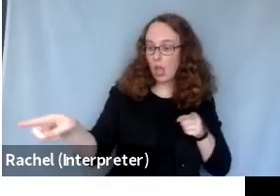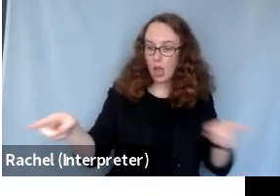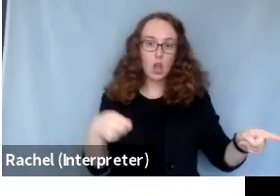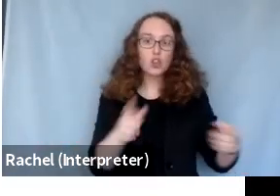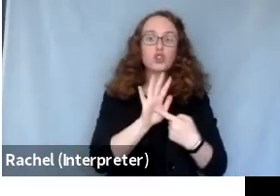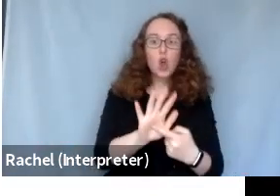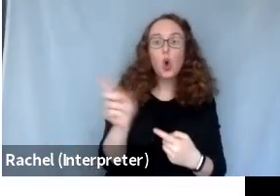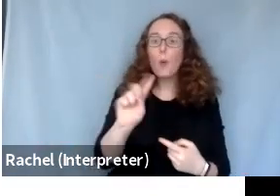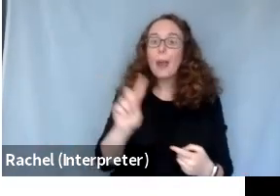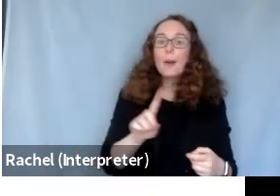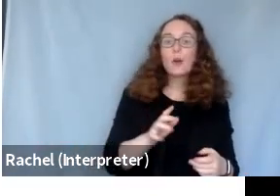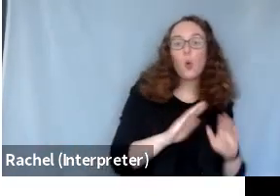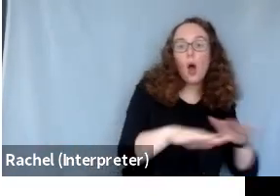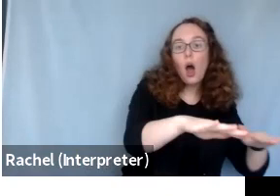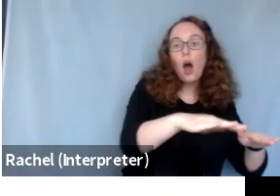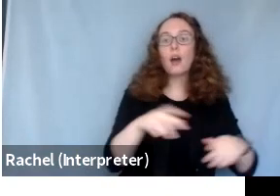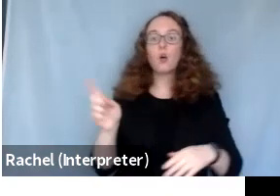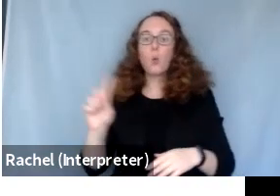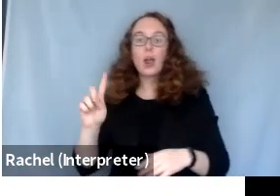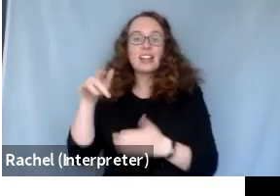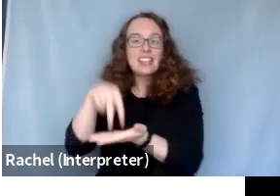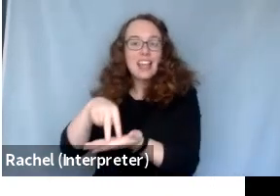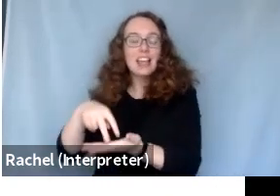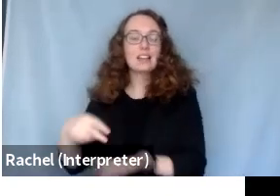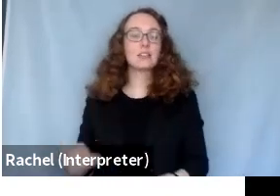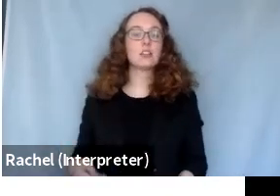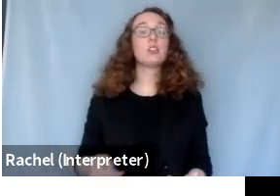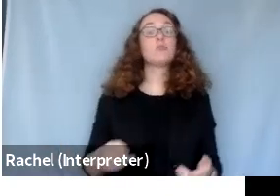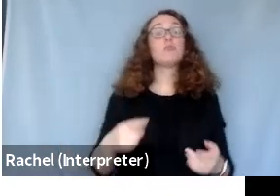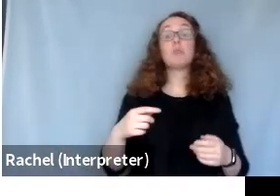door set up for just web orders, pickups.